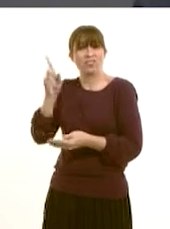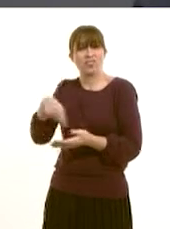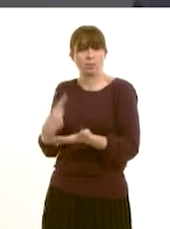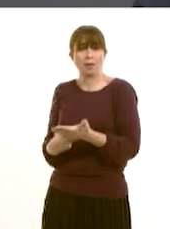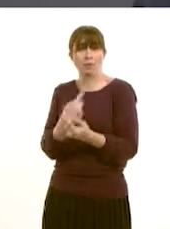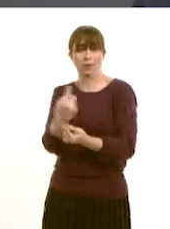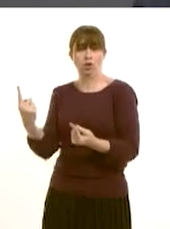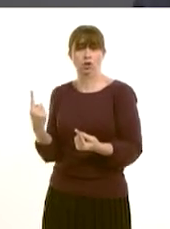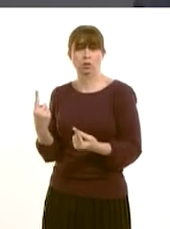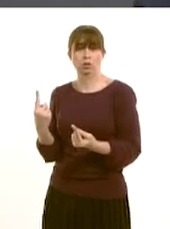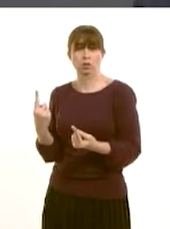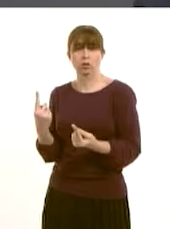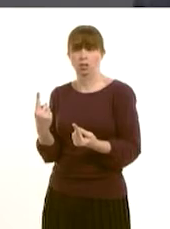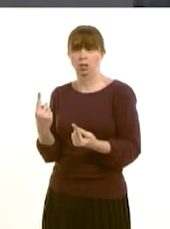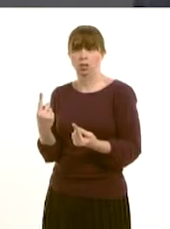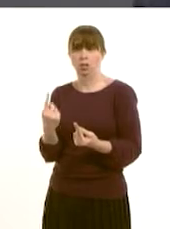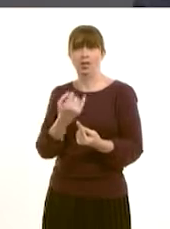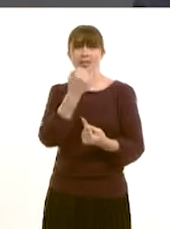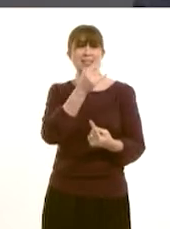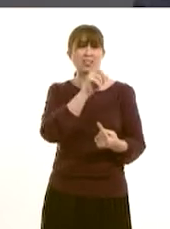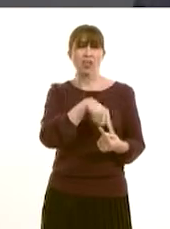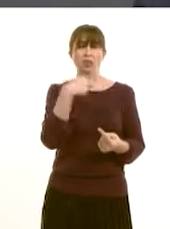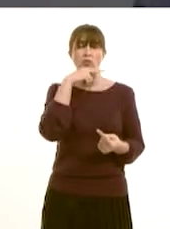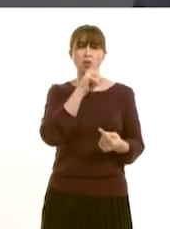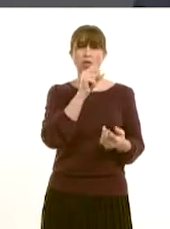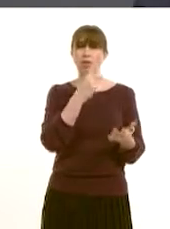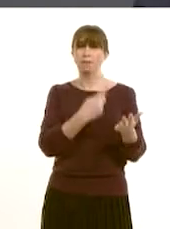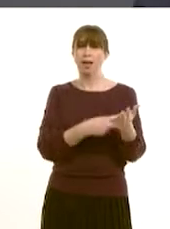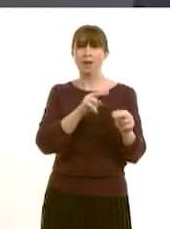from the Residual Fee of £6,230 alone.